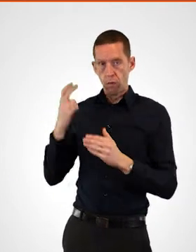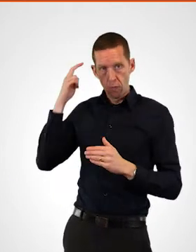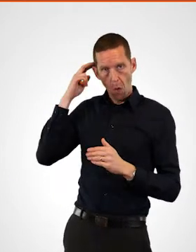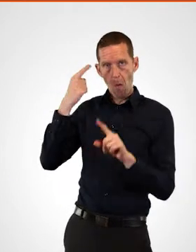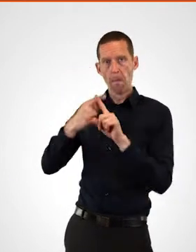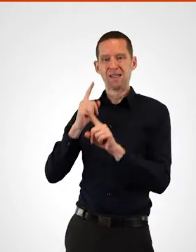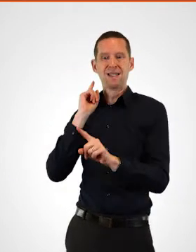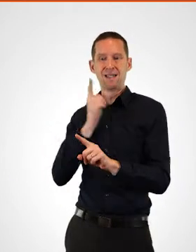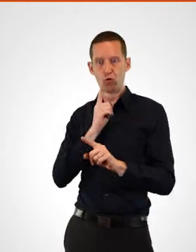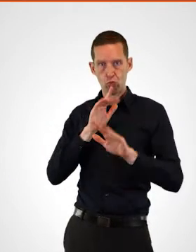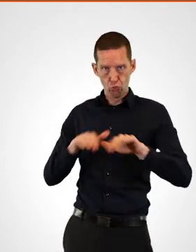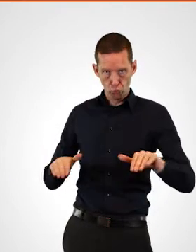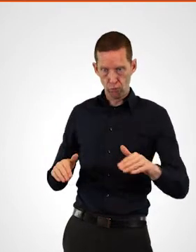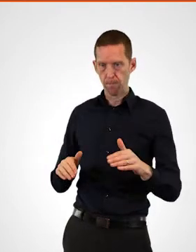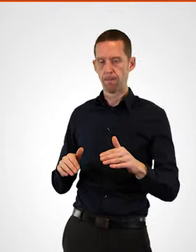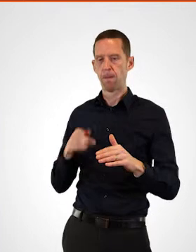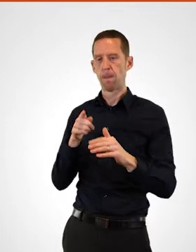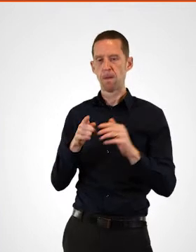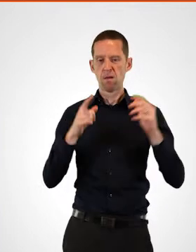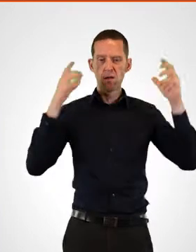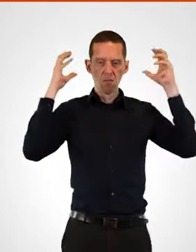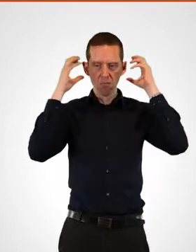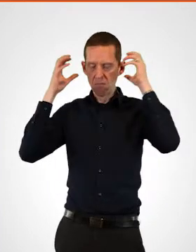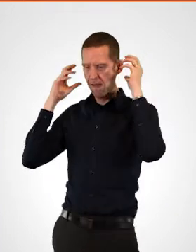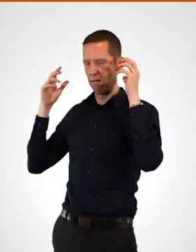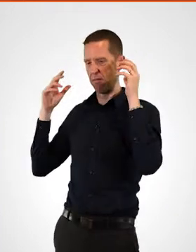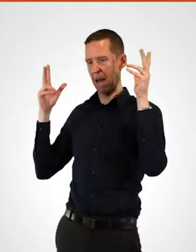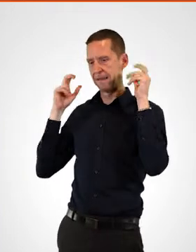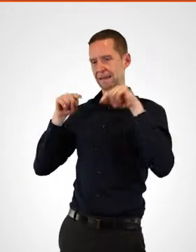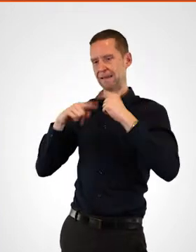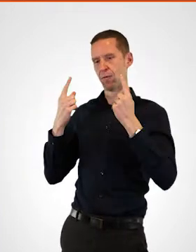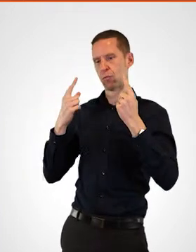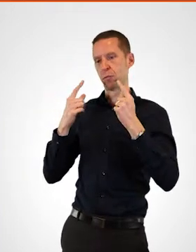with normal hearing listening to different kinds of sentences,